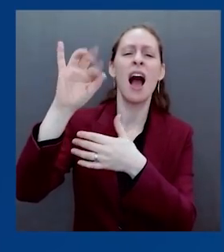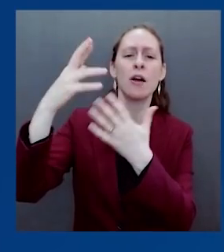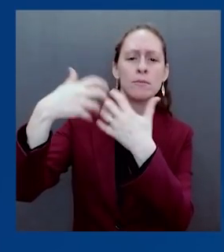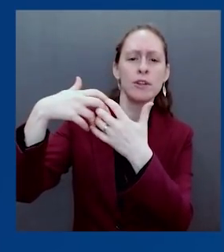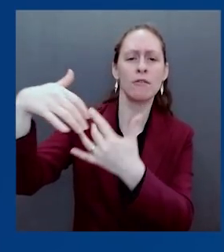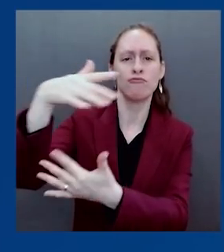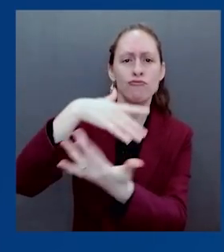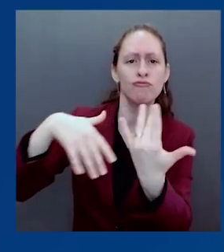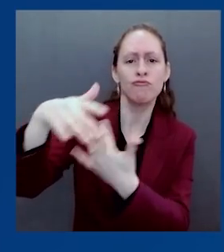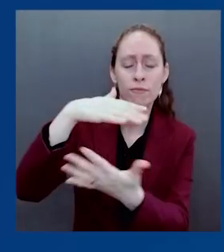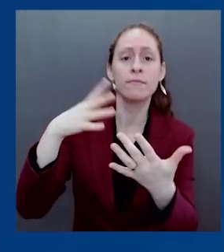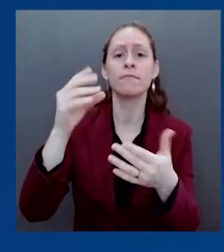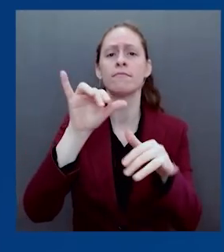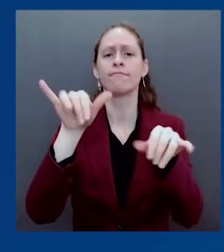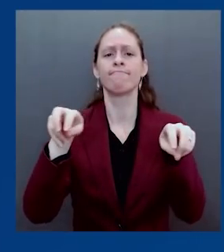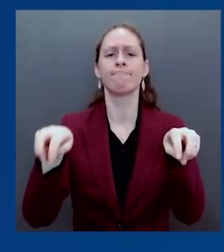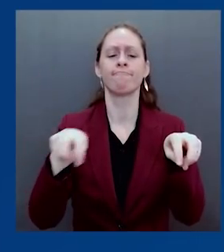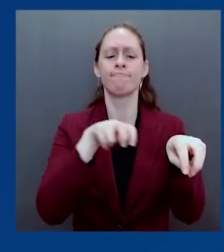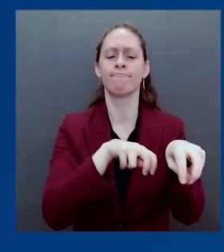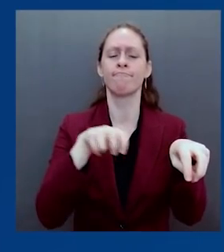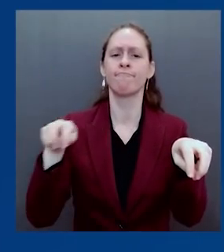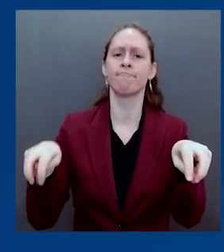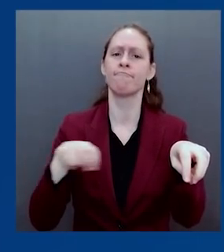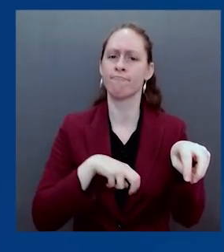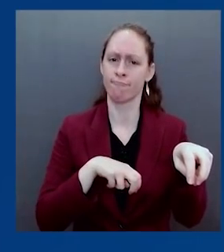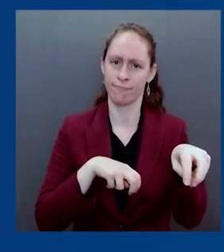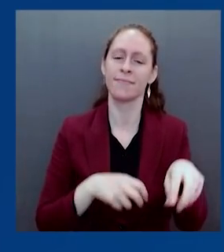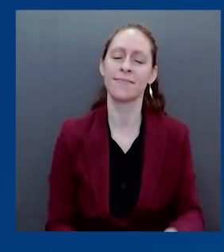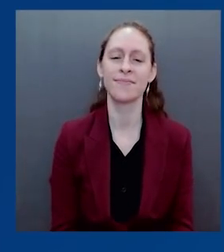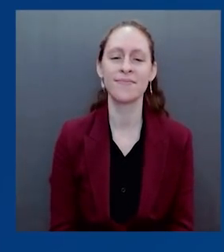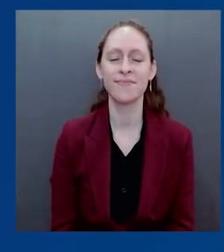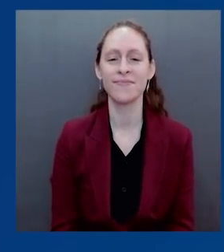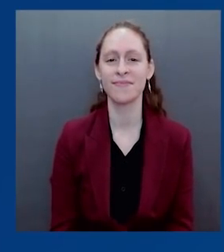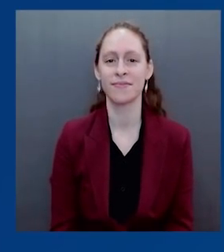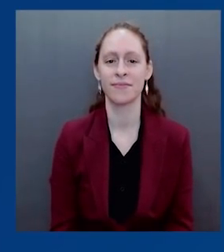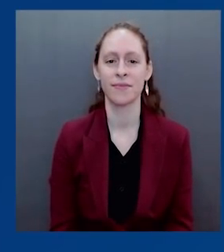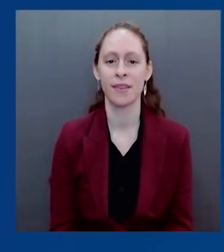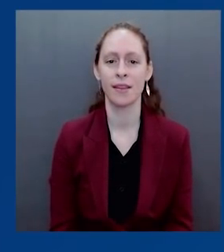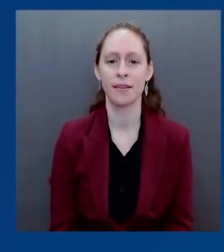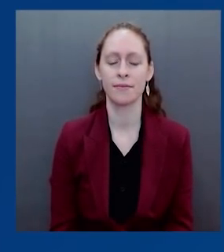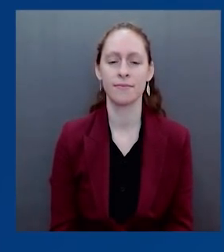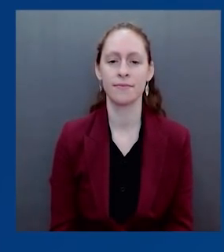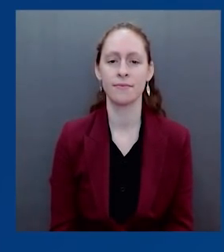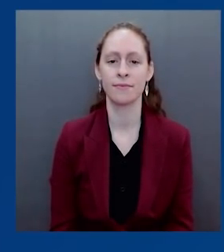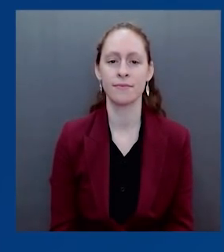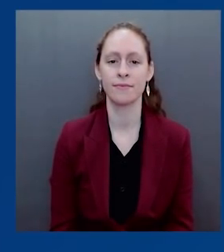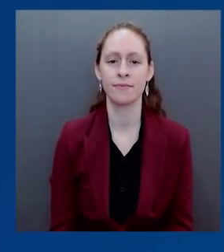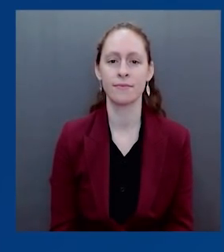To help schools implement these proven prevention measures, the Biden administration provided schools $130 billion